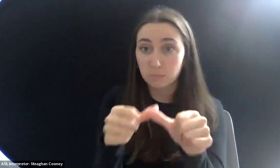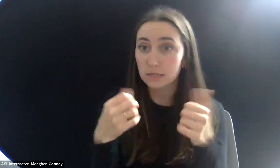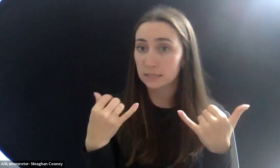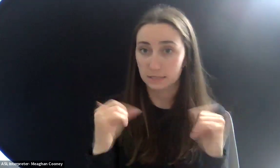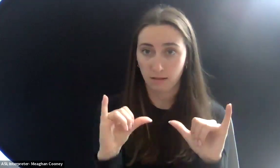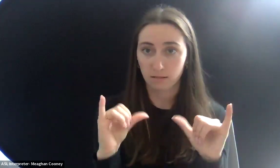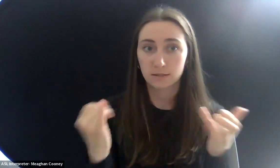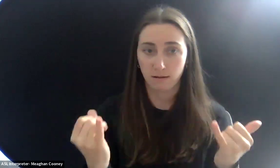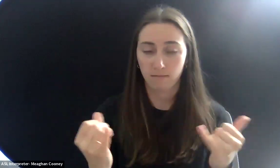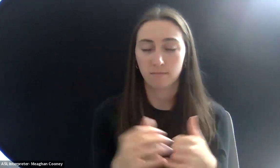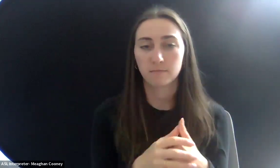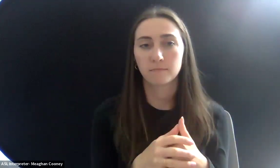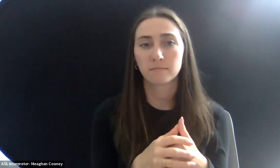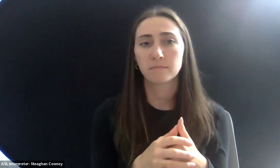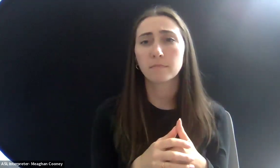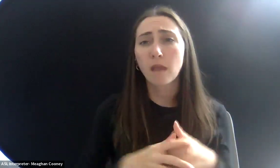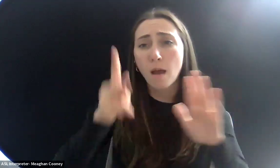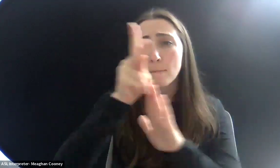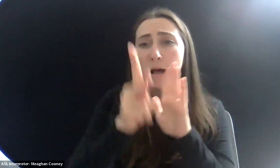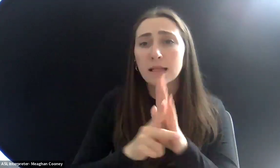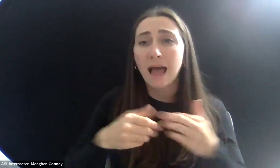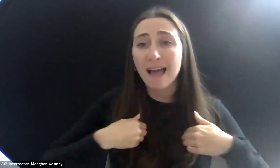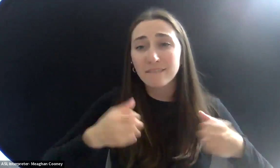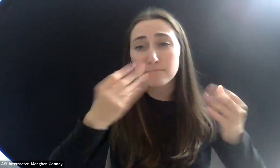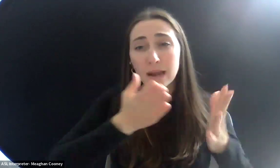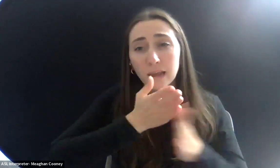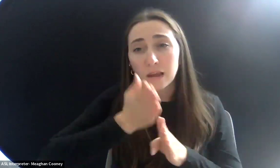The policy has various components, one of which is to